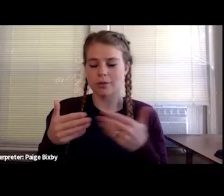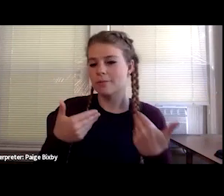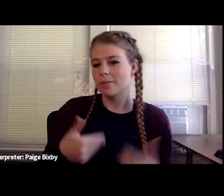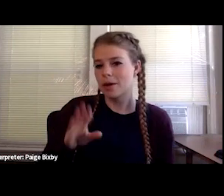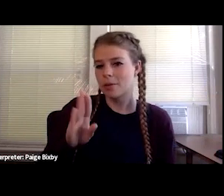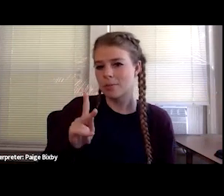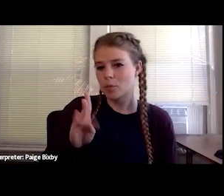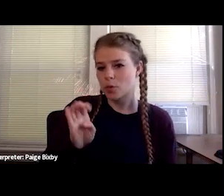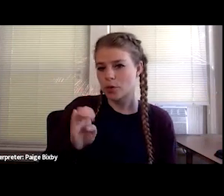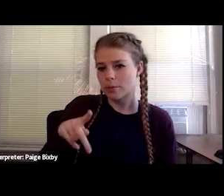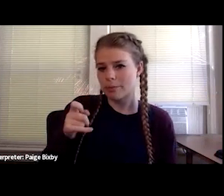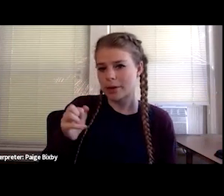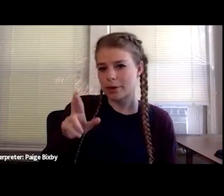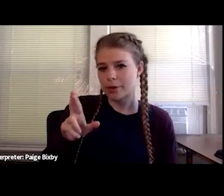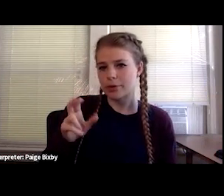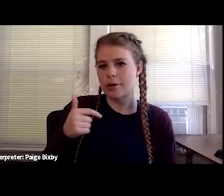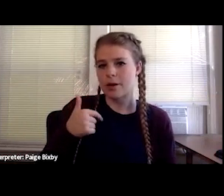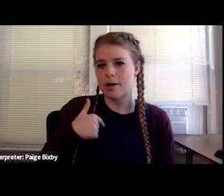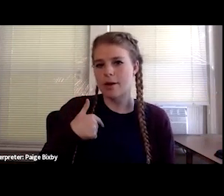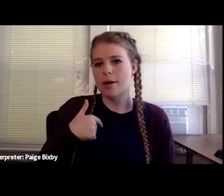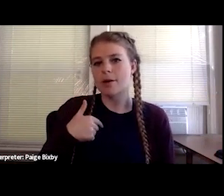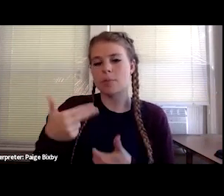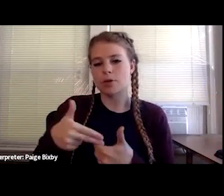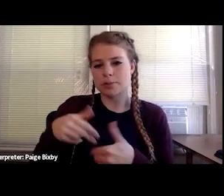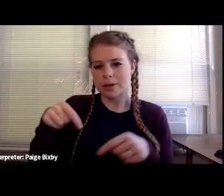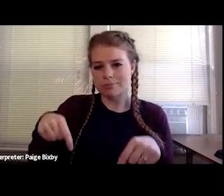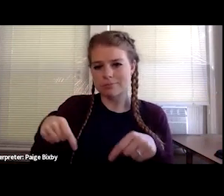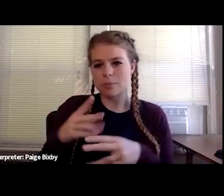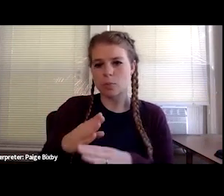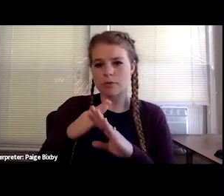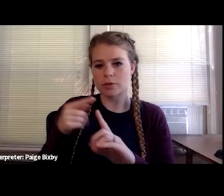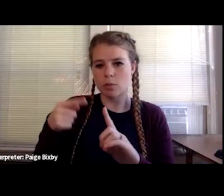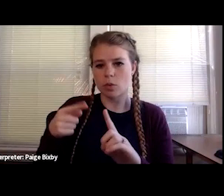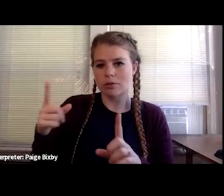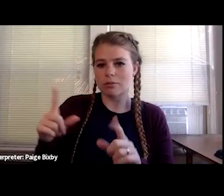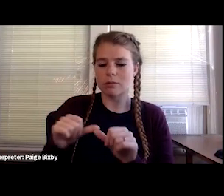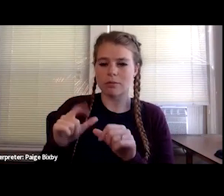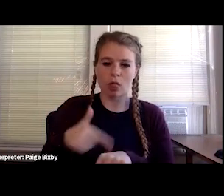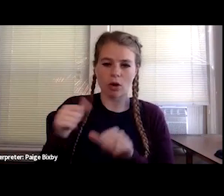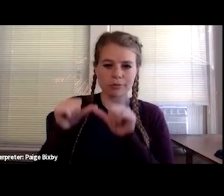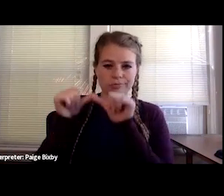and I'm a participant here at Prevention Point, a long-term addict.